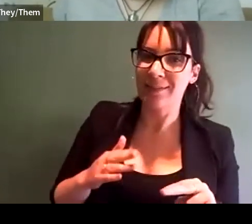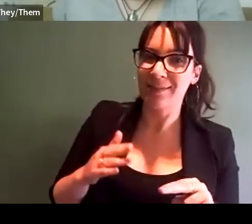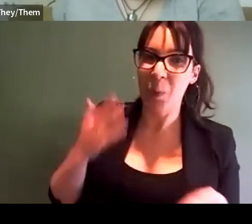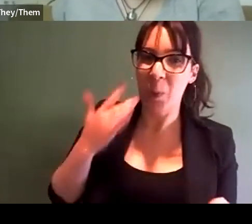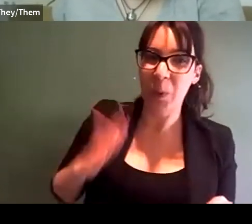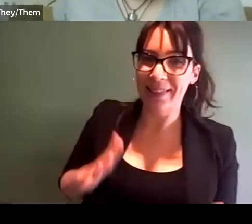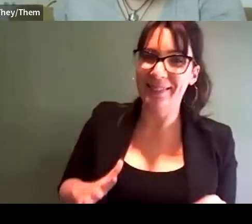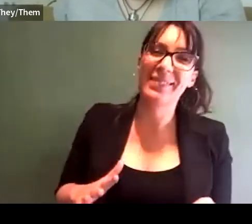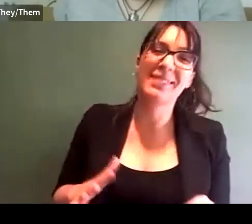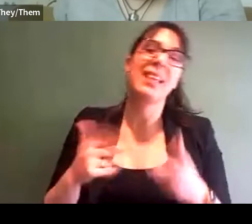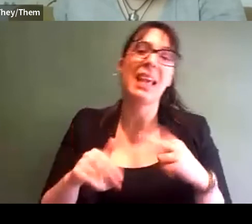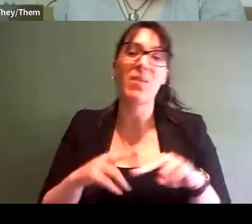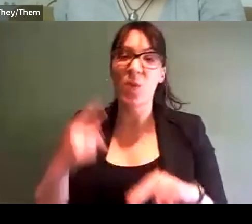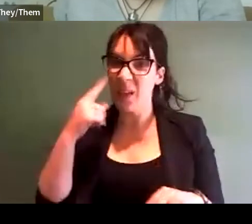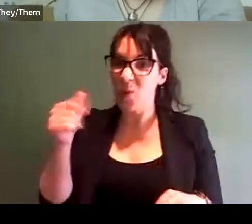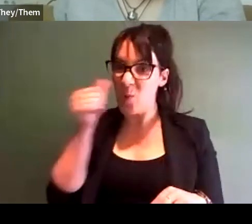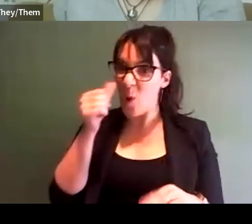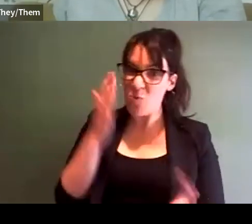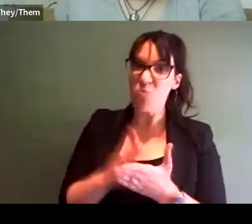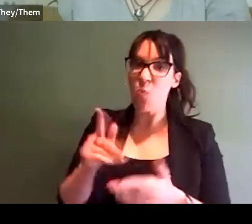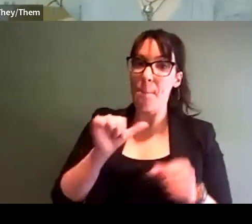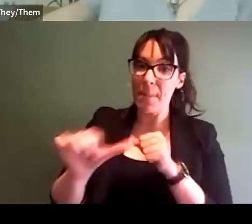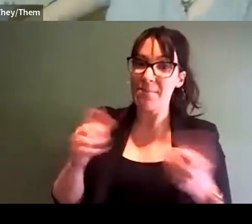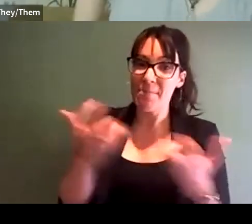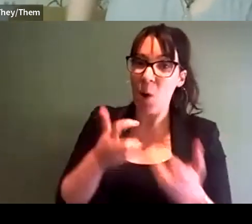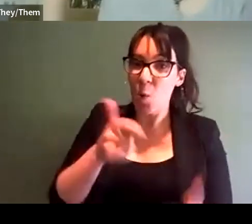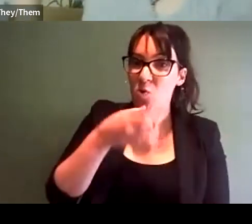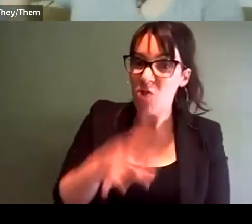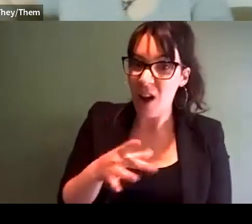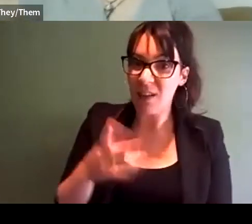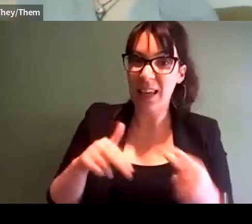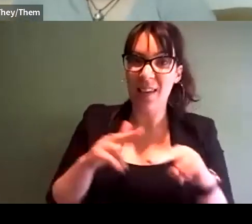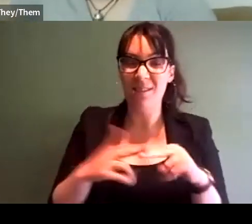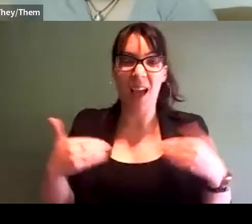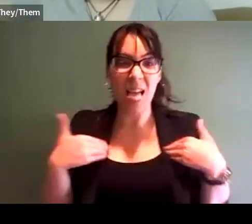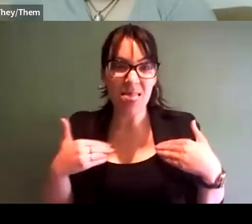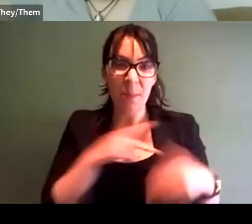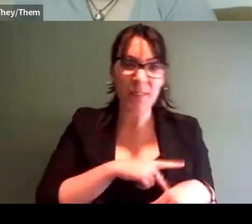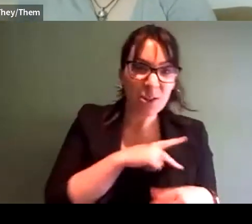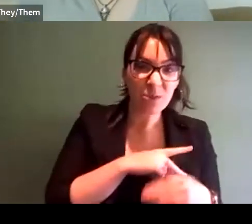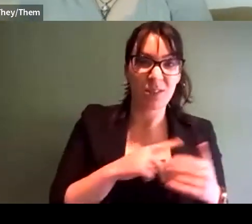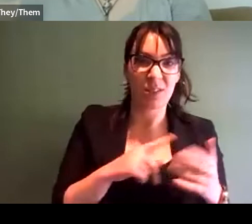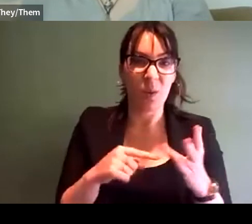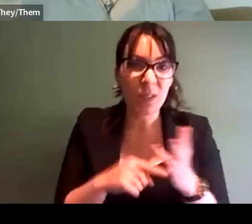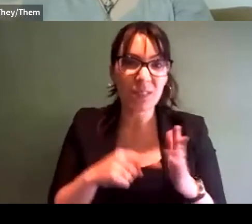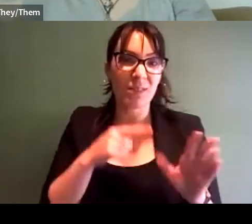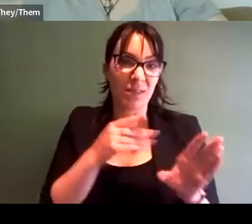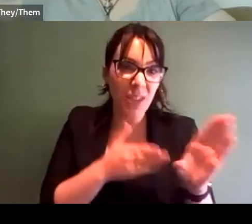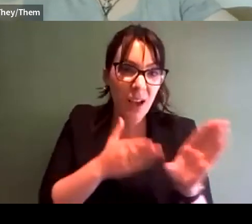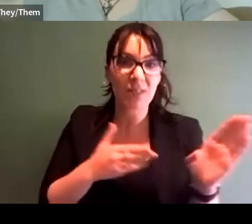And if you think, adjust. If health professionals such as OTS have imagined Sykes.